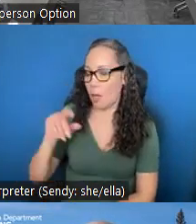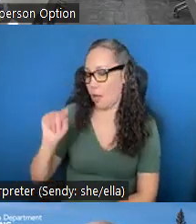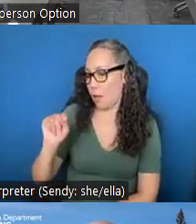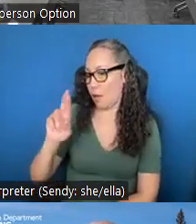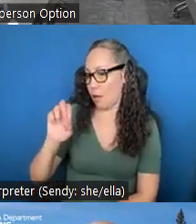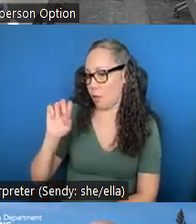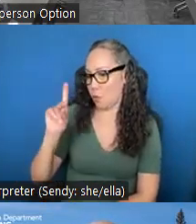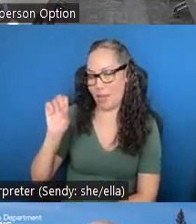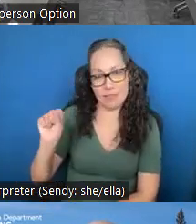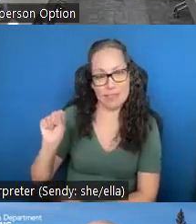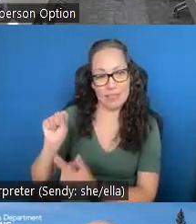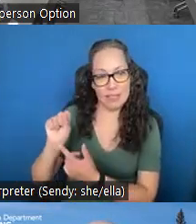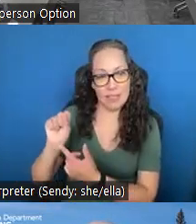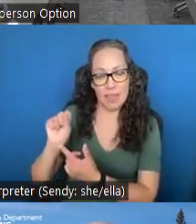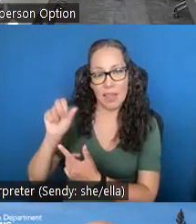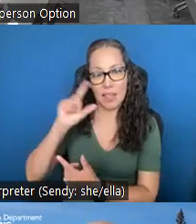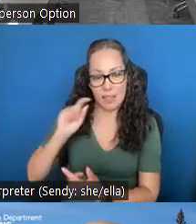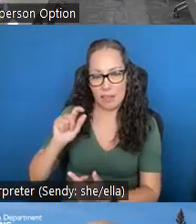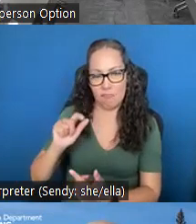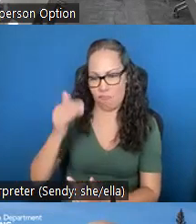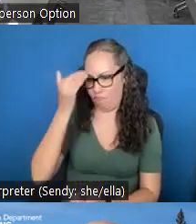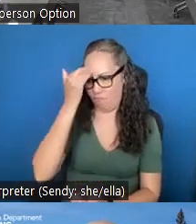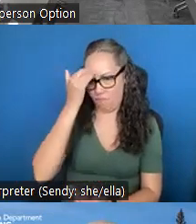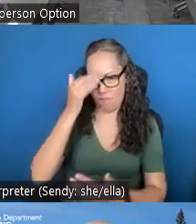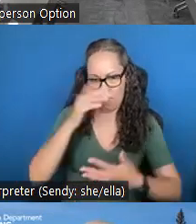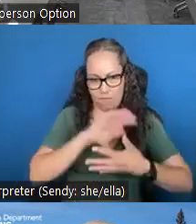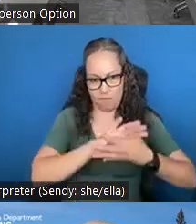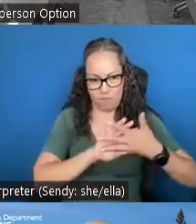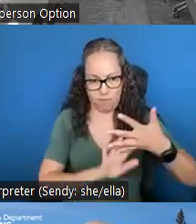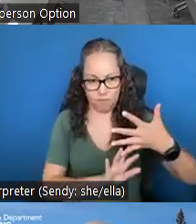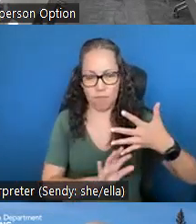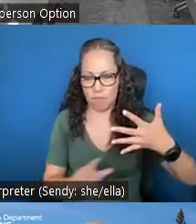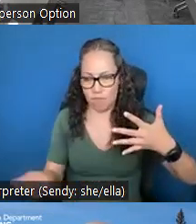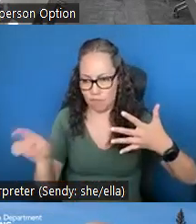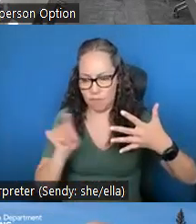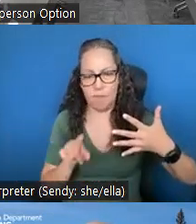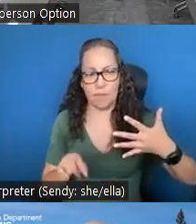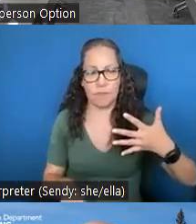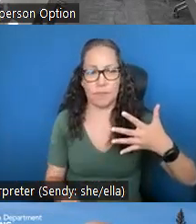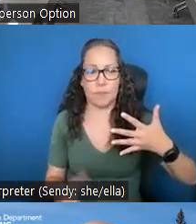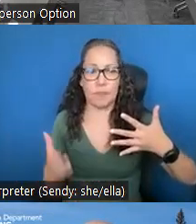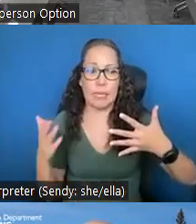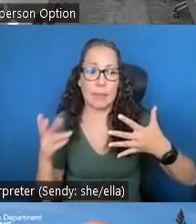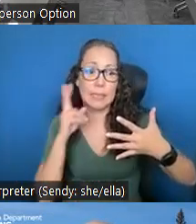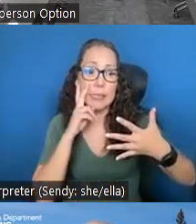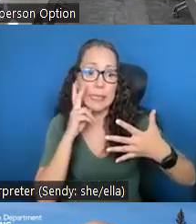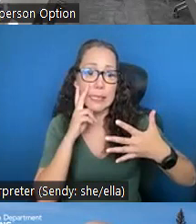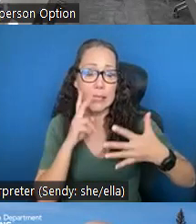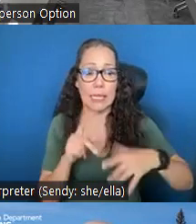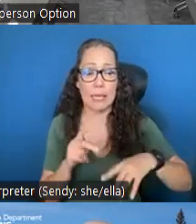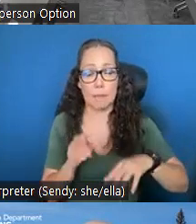you here these These are familiar um but you might see see them um phrased differently um